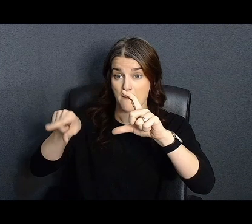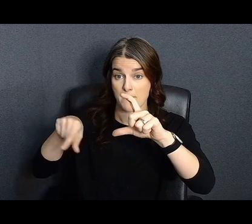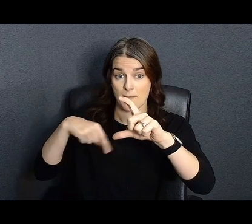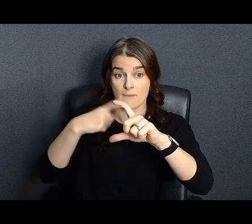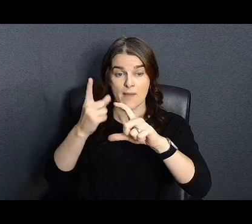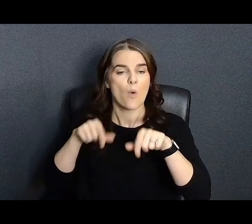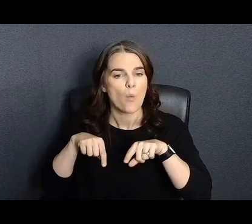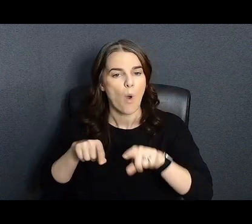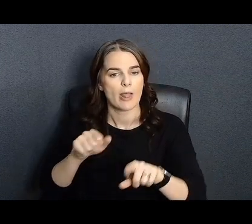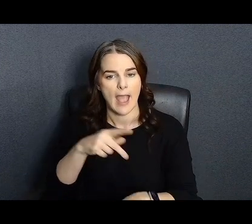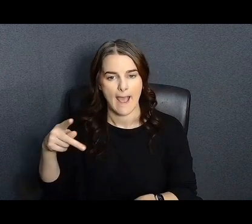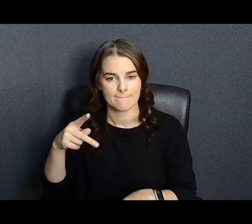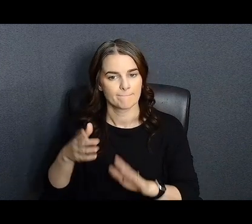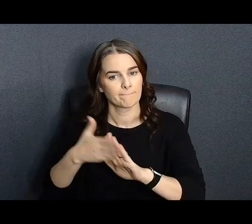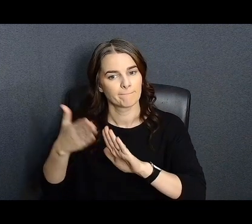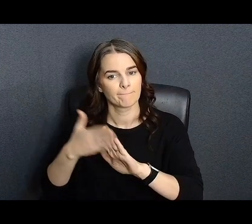while the app is going.